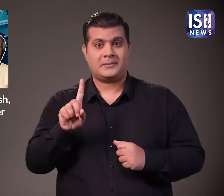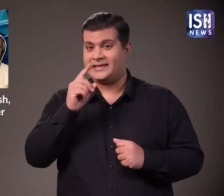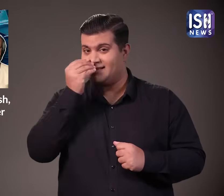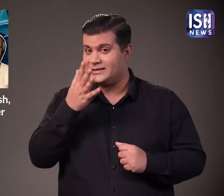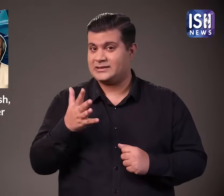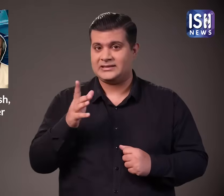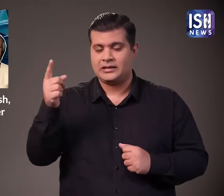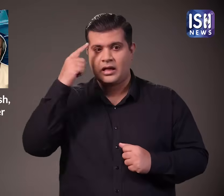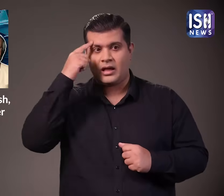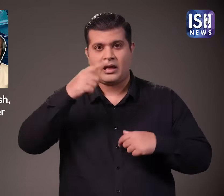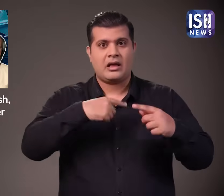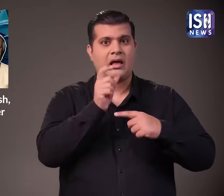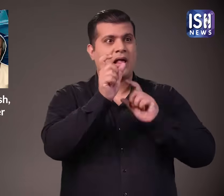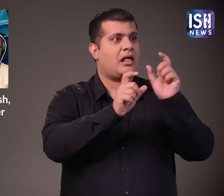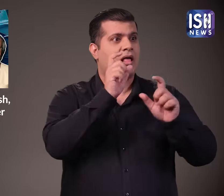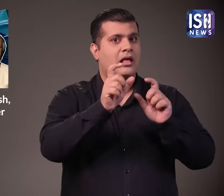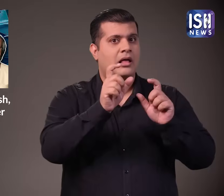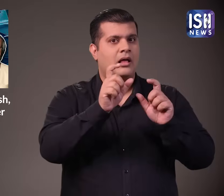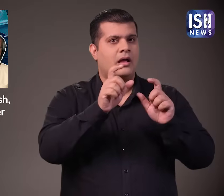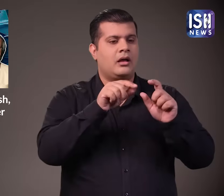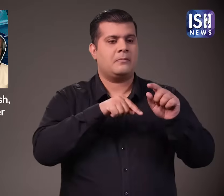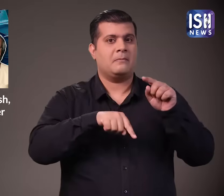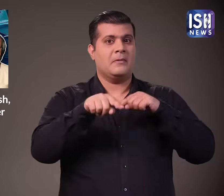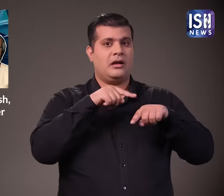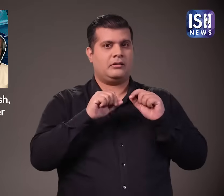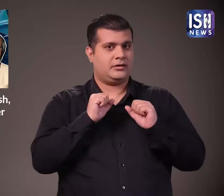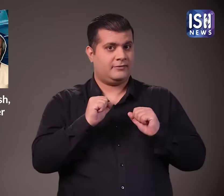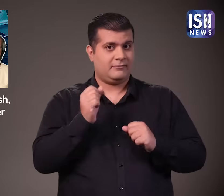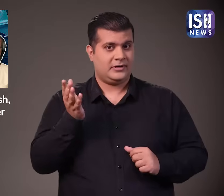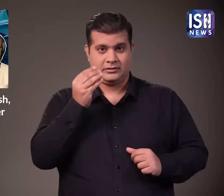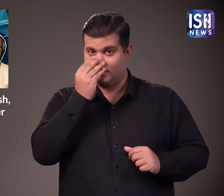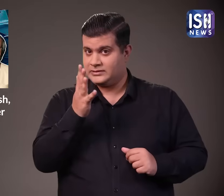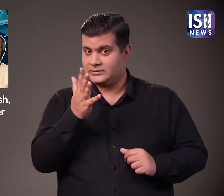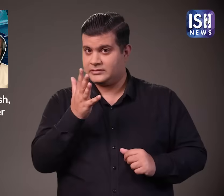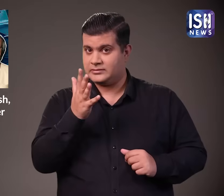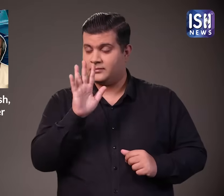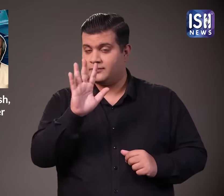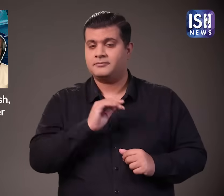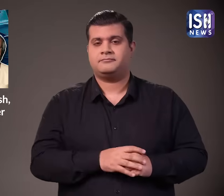He also frequently makes careless statements that can’t be taken back.